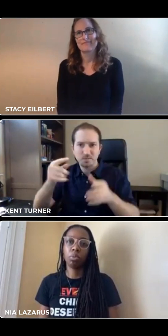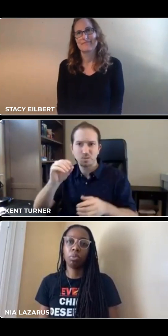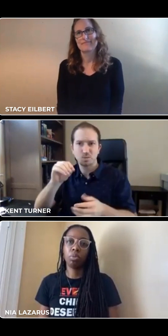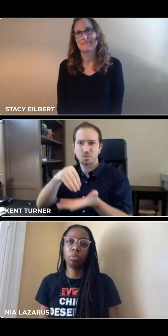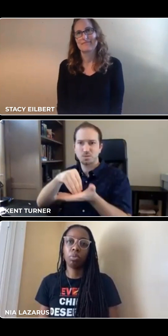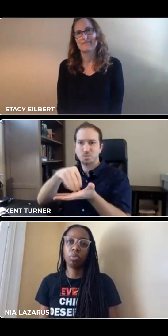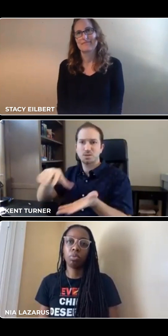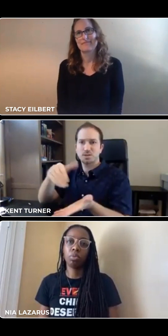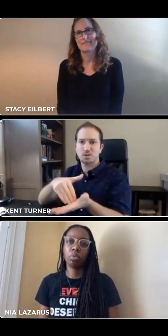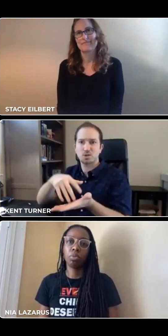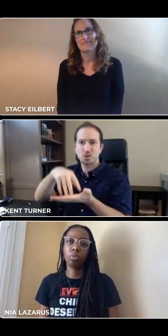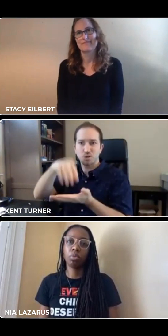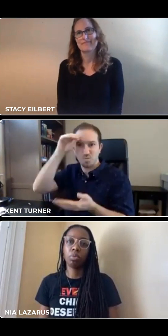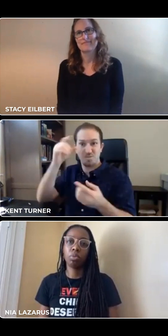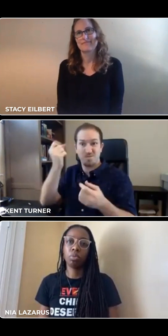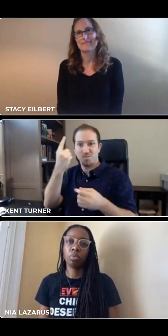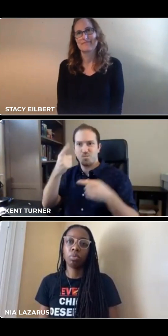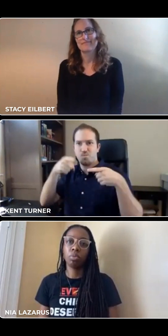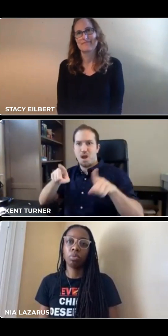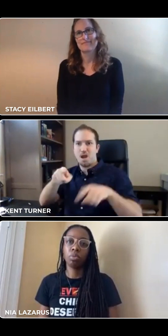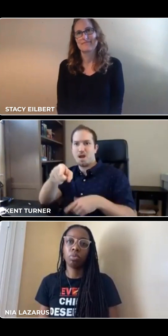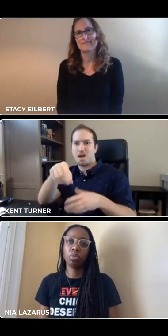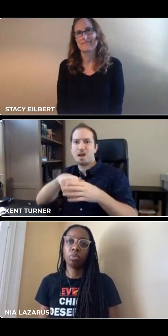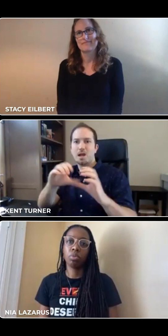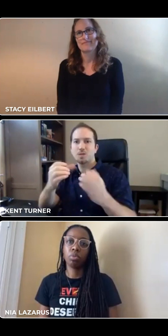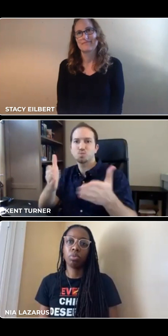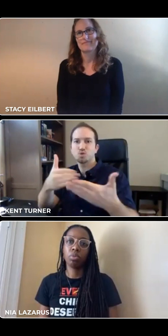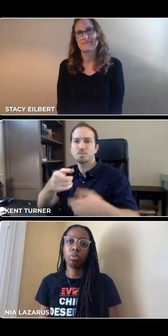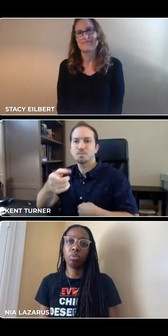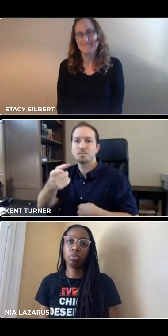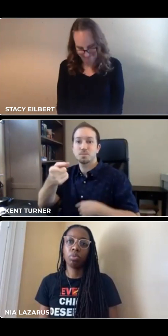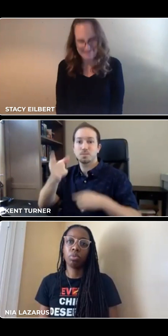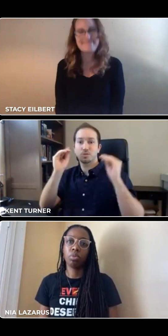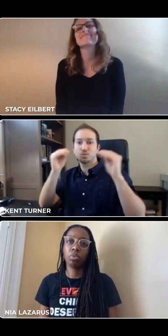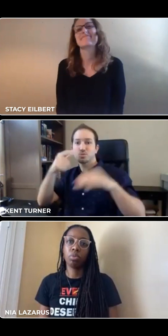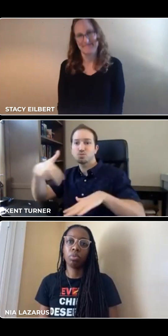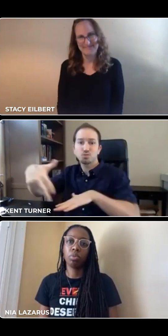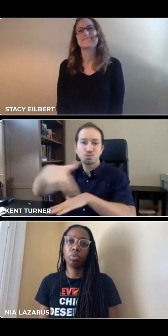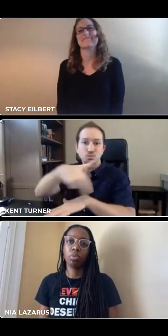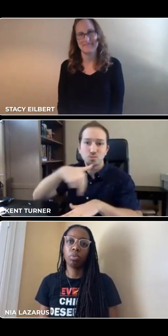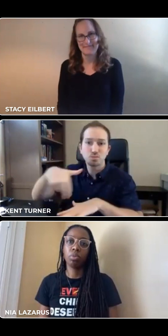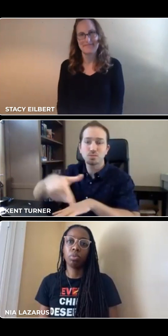be out of the classroom, potentially. So, understanding how to shift, and how to deal